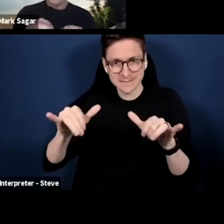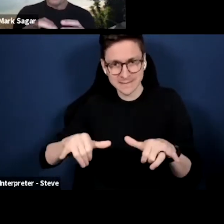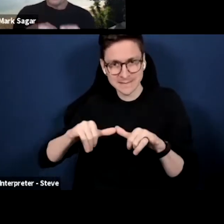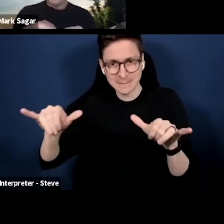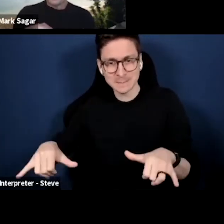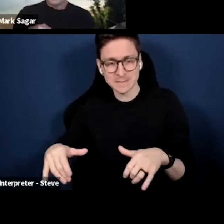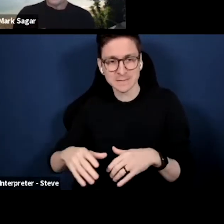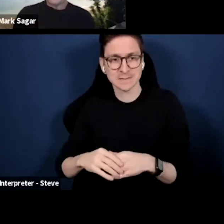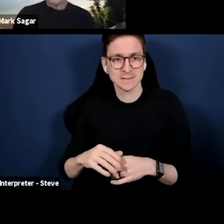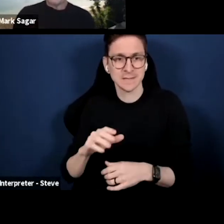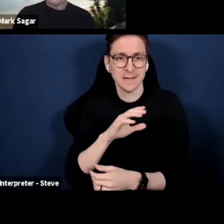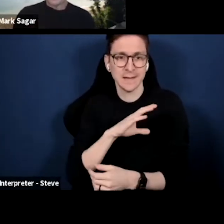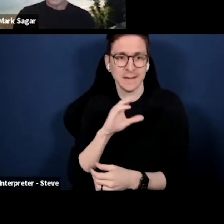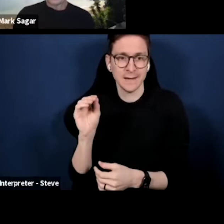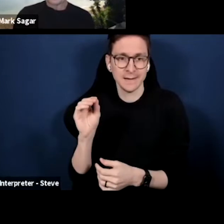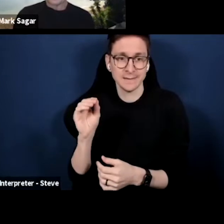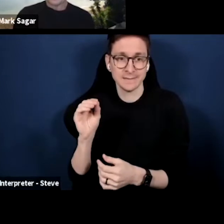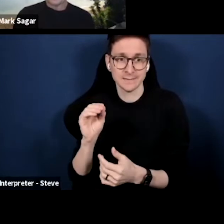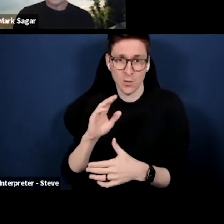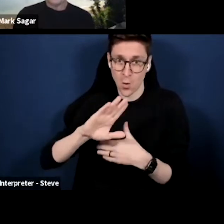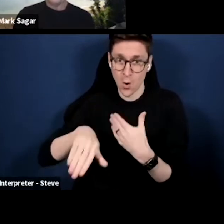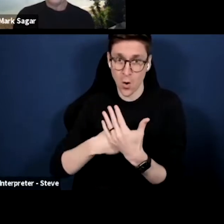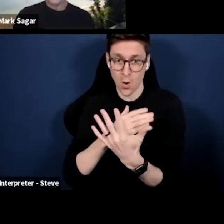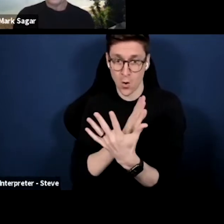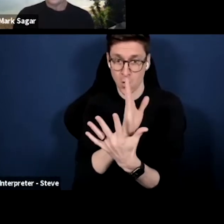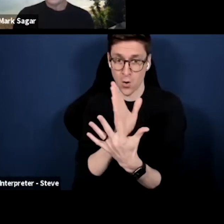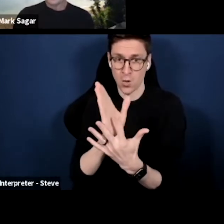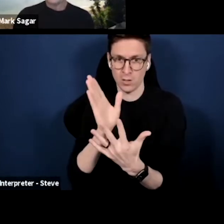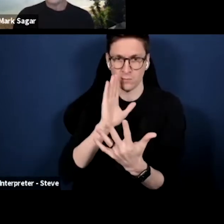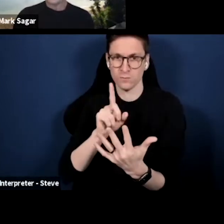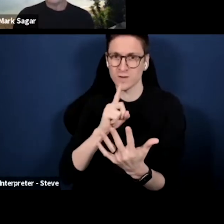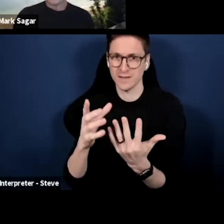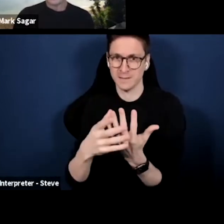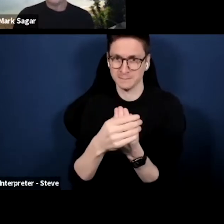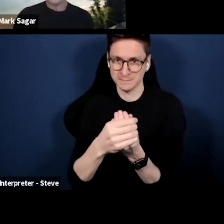all of these act together and our behavior